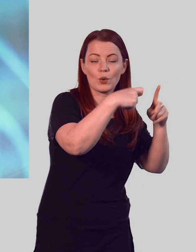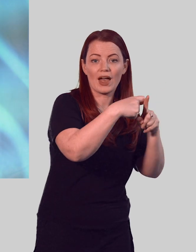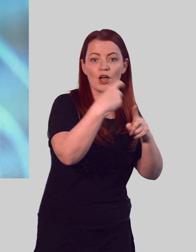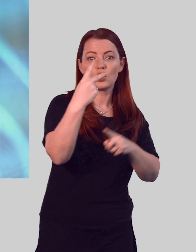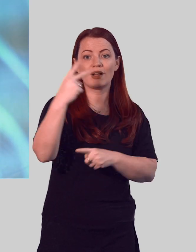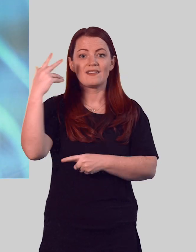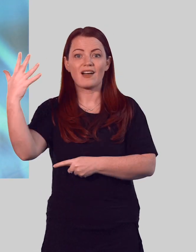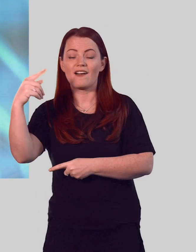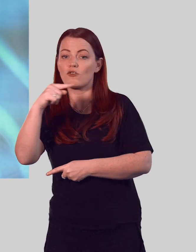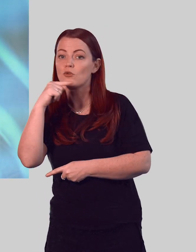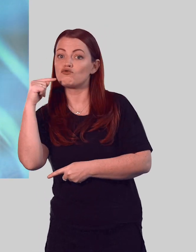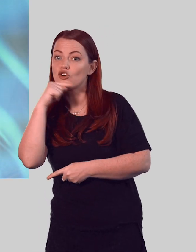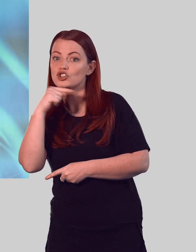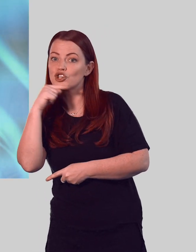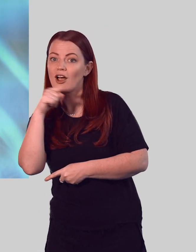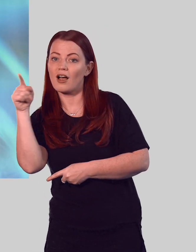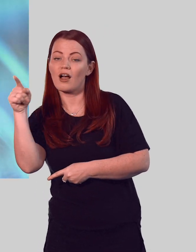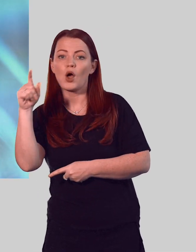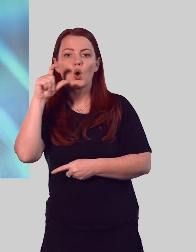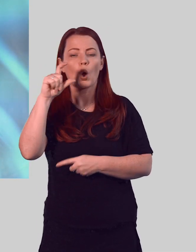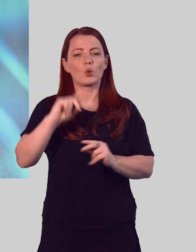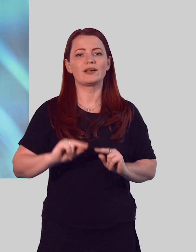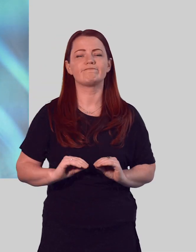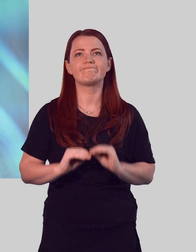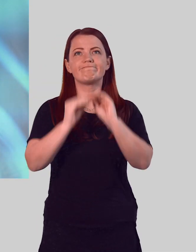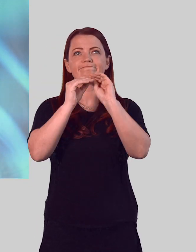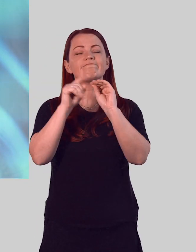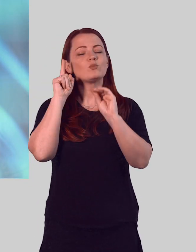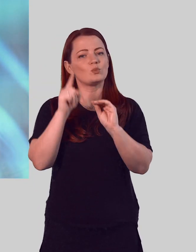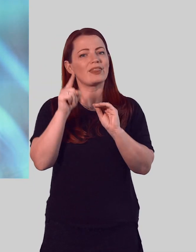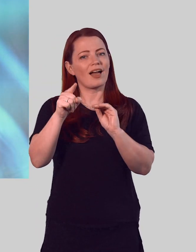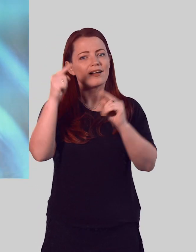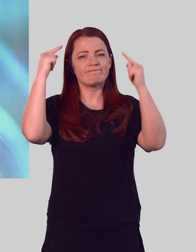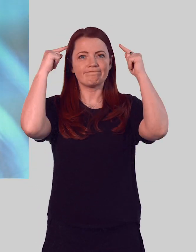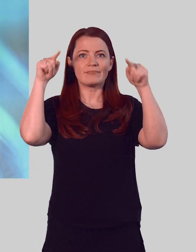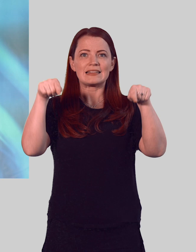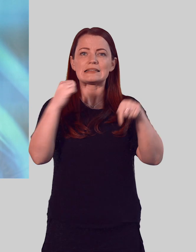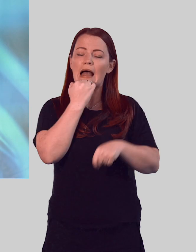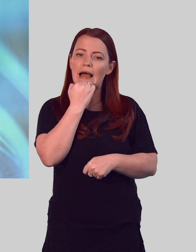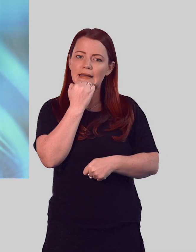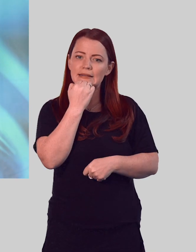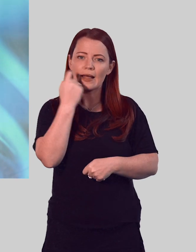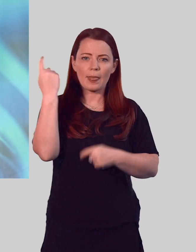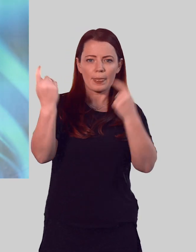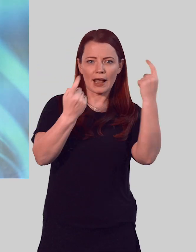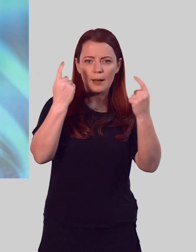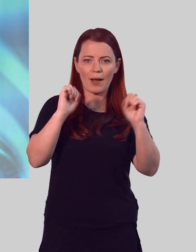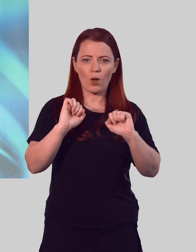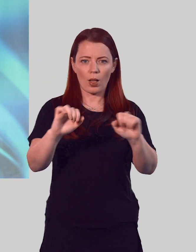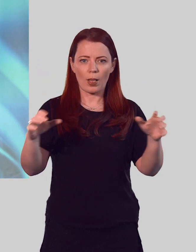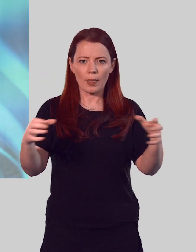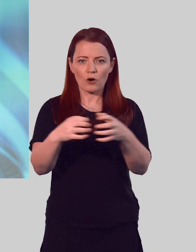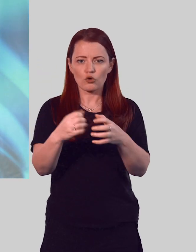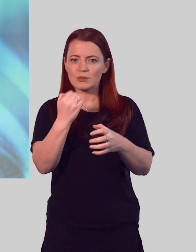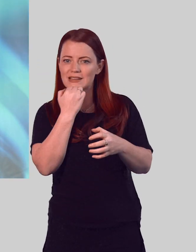in mind, thinking about a role groups of that size could play and what would fit with them being from